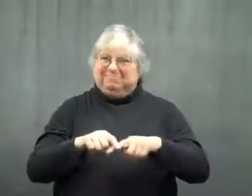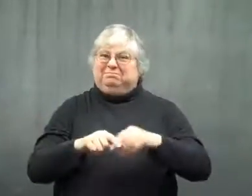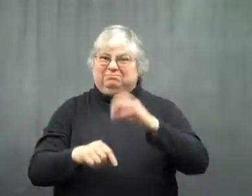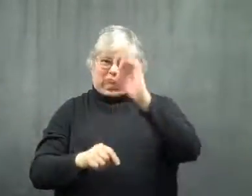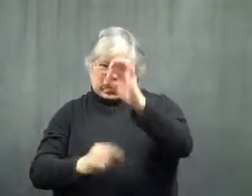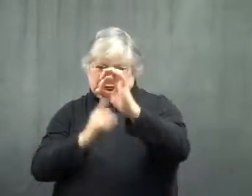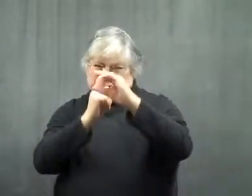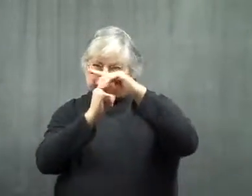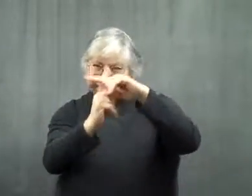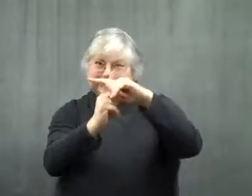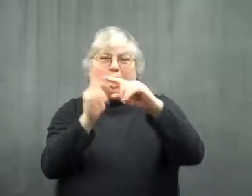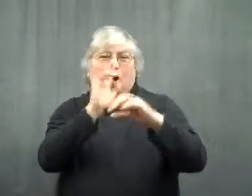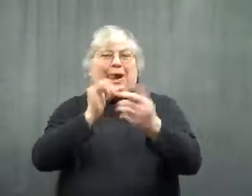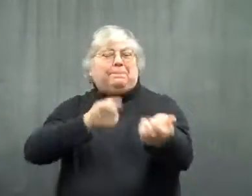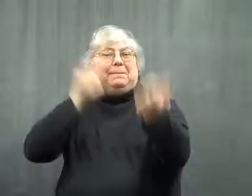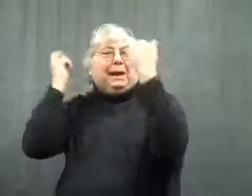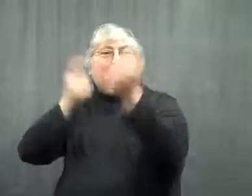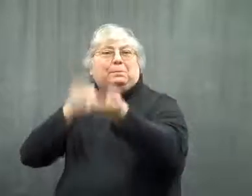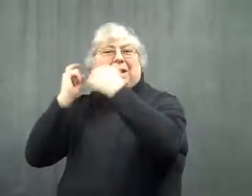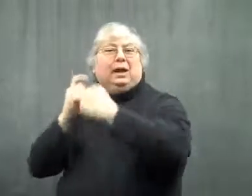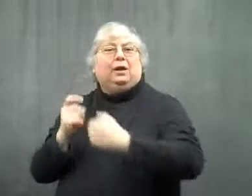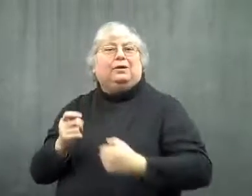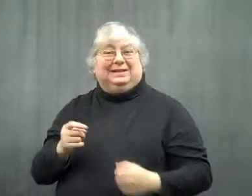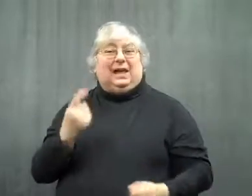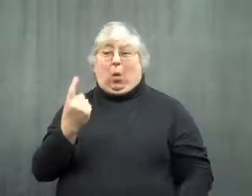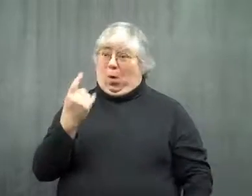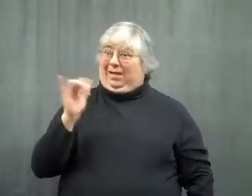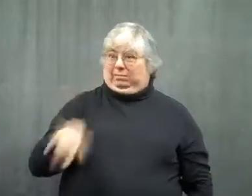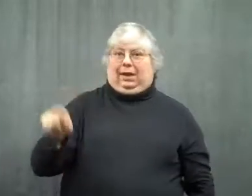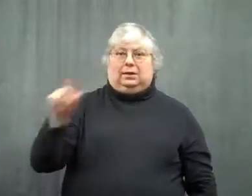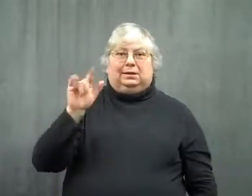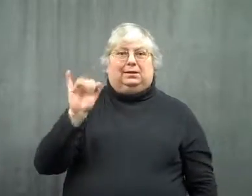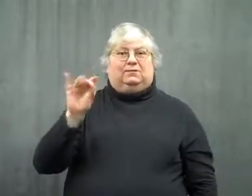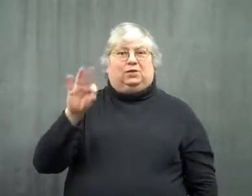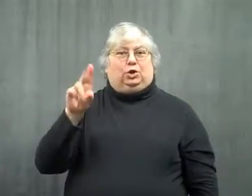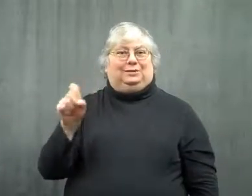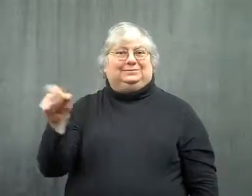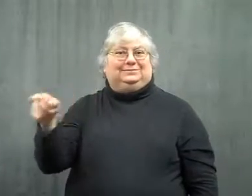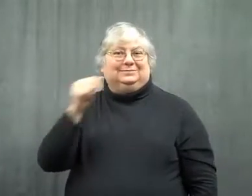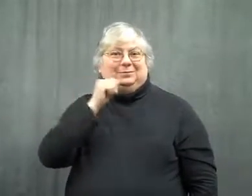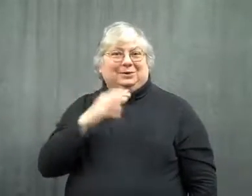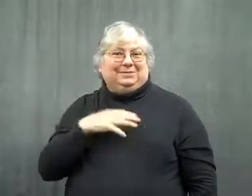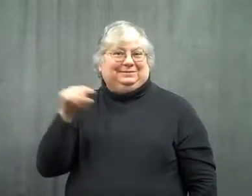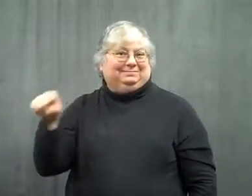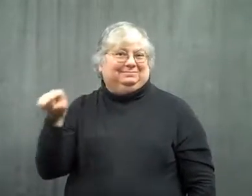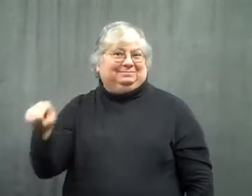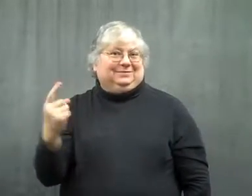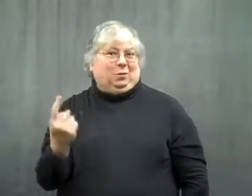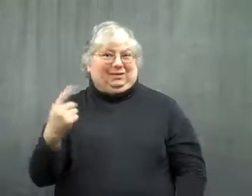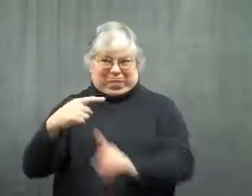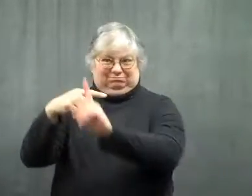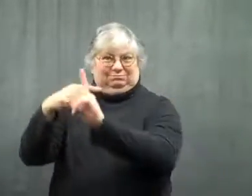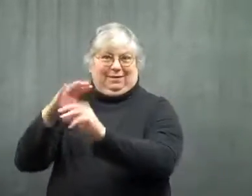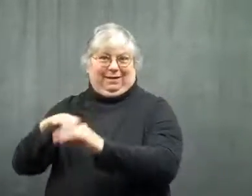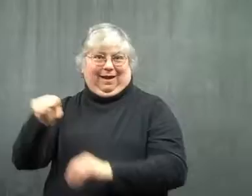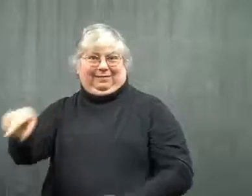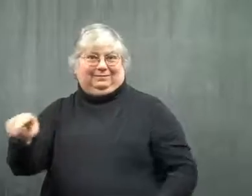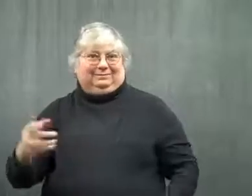They were marked by rifle crosshairs. One person marked was Giffords.